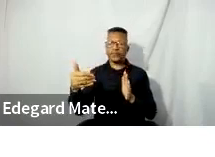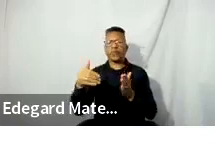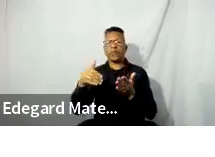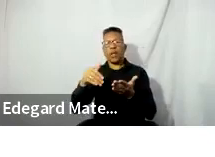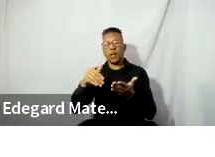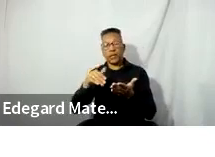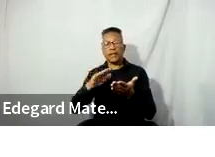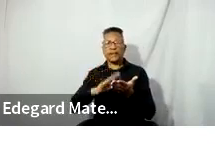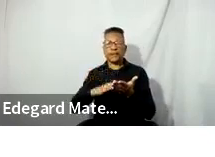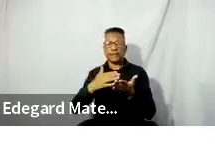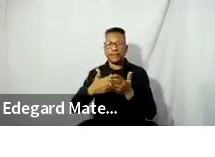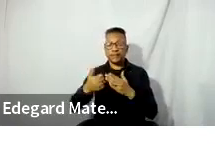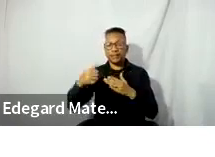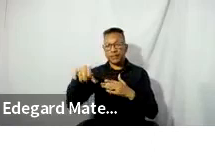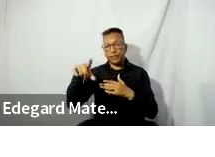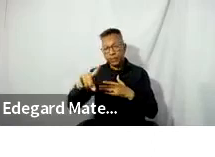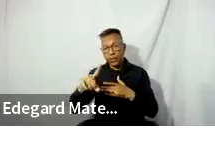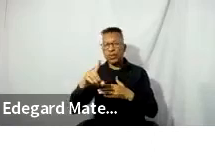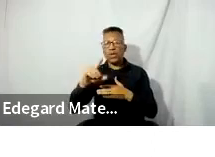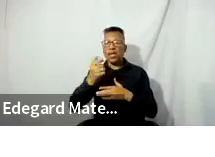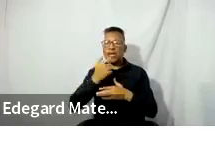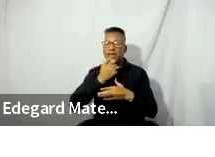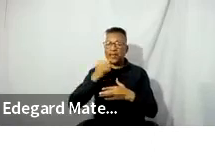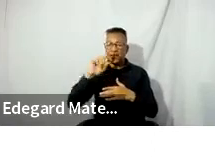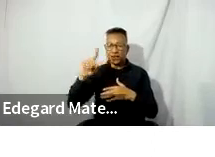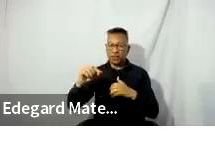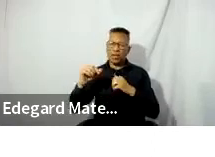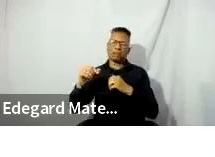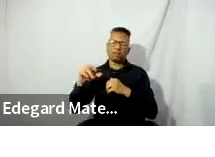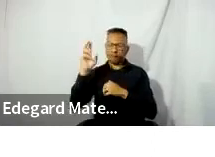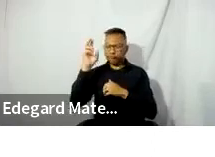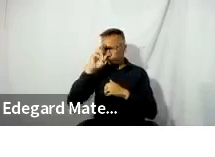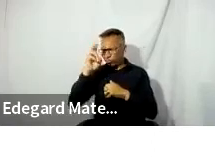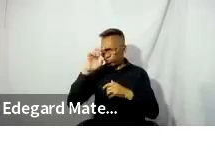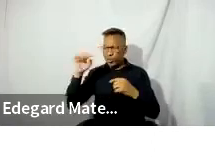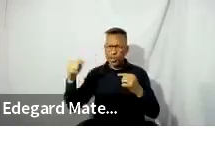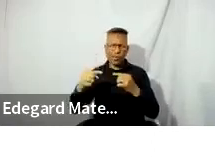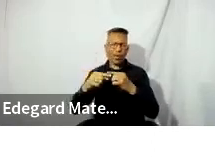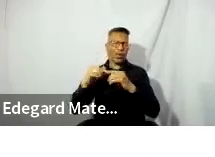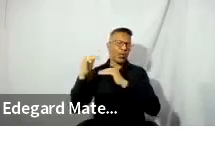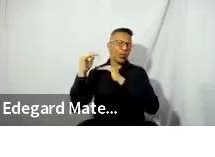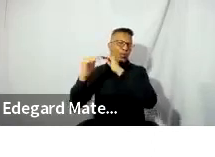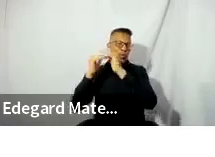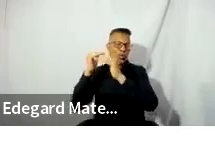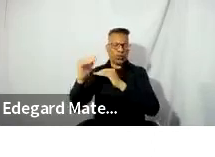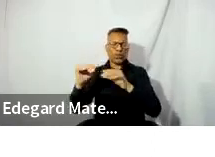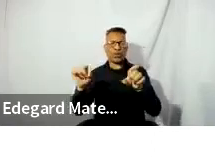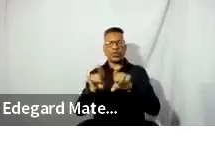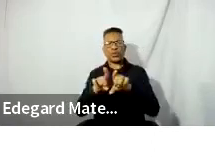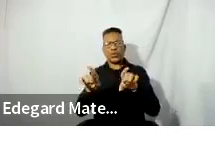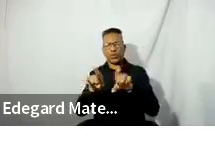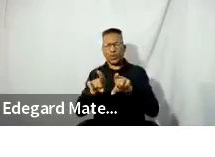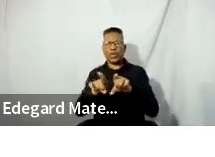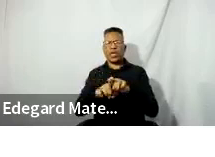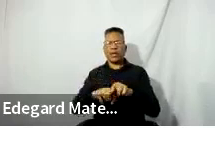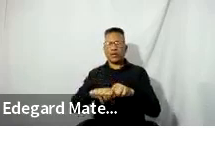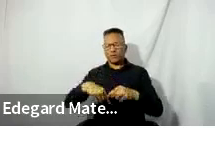into English nto English as the history of the development, of higher development of higher Psychological functions. actually